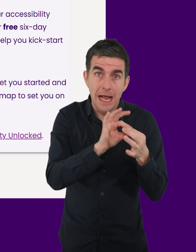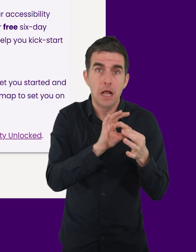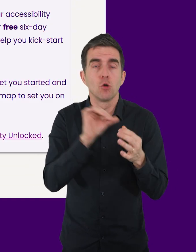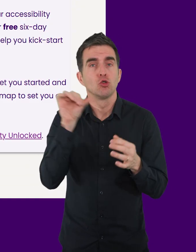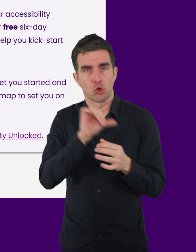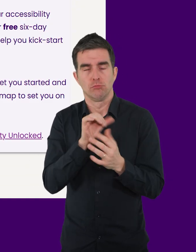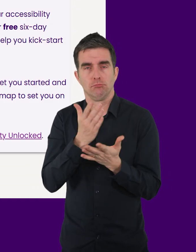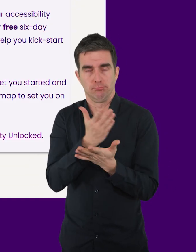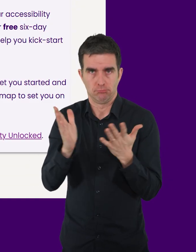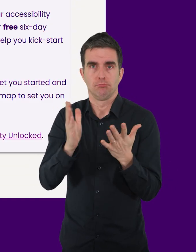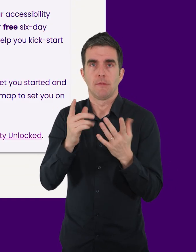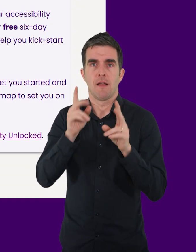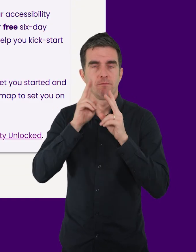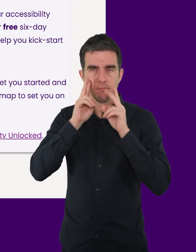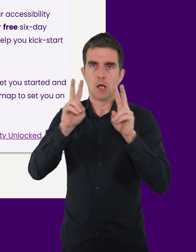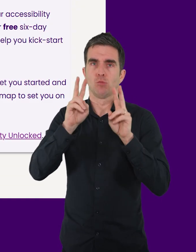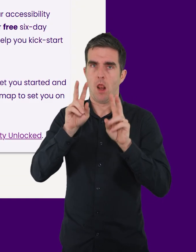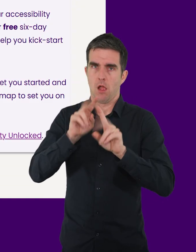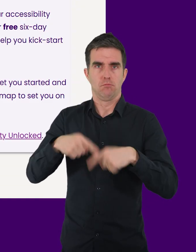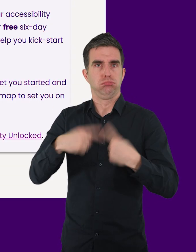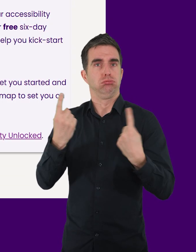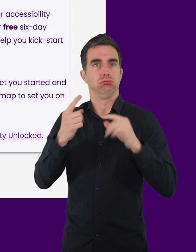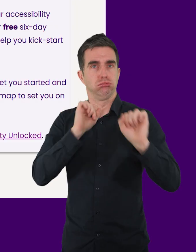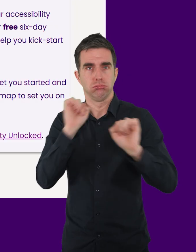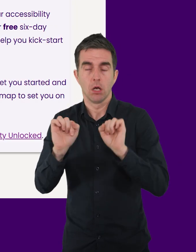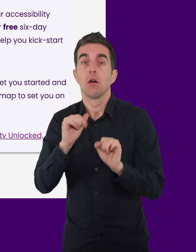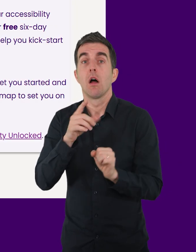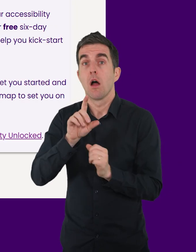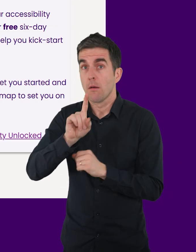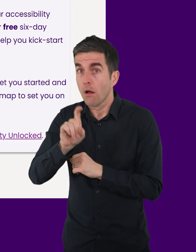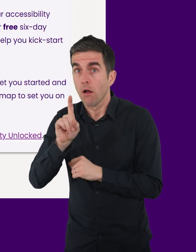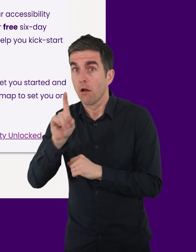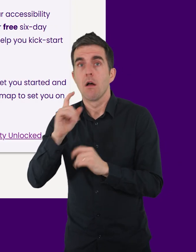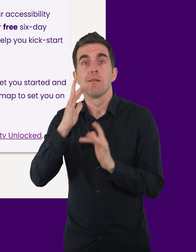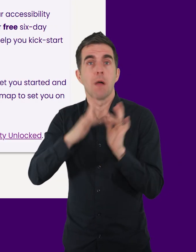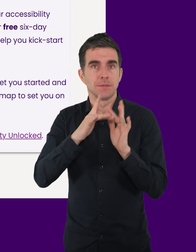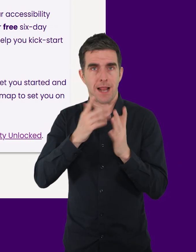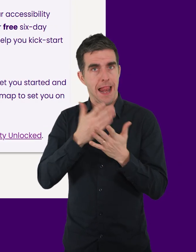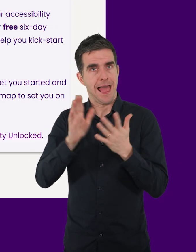and should have a different visual treatment. Give all buttons on your website a distinctive look